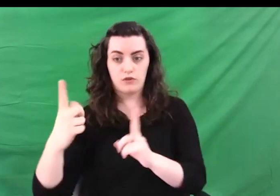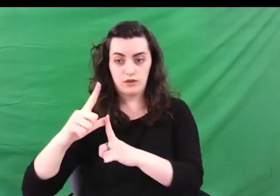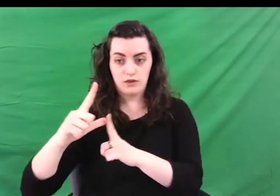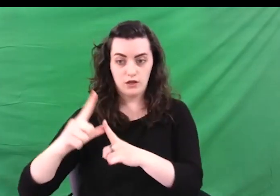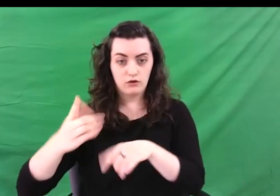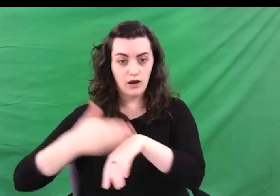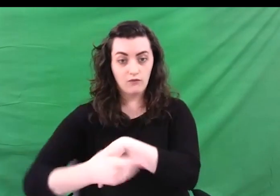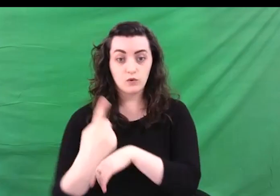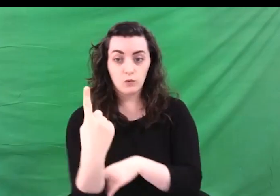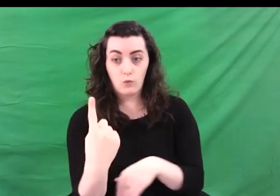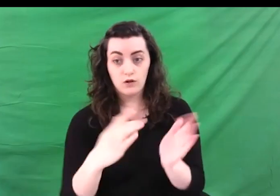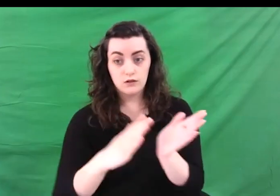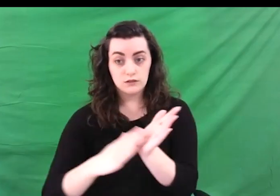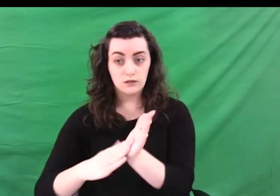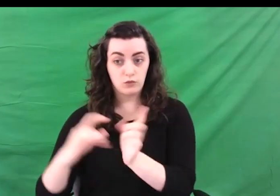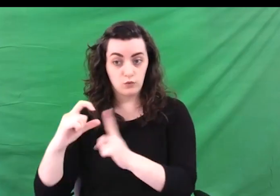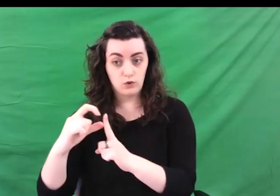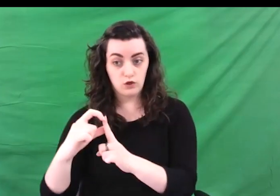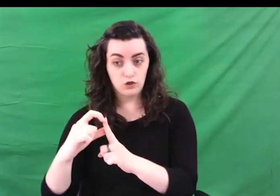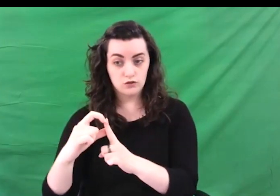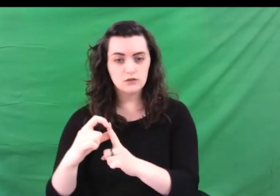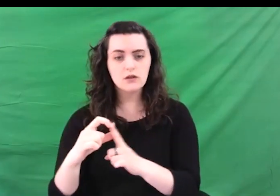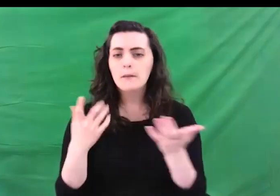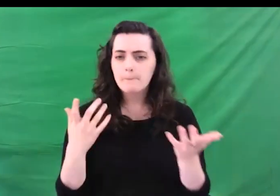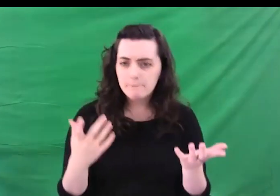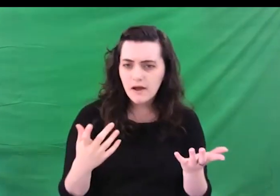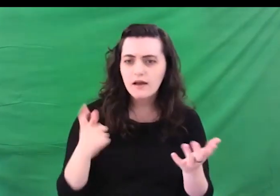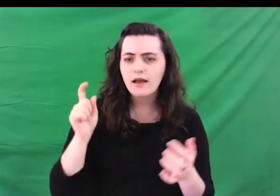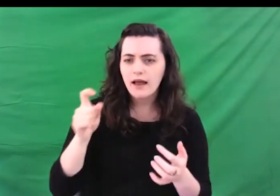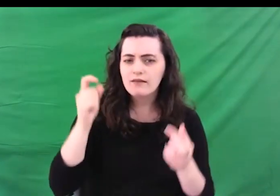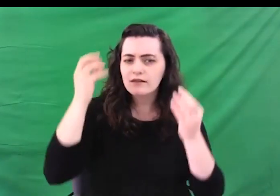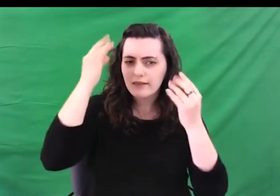I want to make sure that you think about, though, we're doing this in picture form,